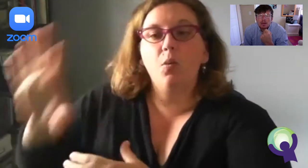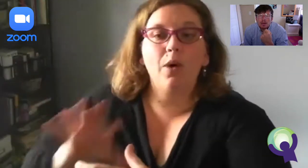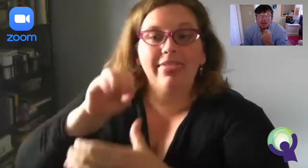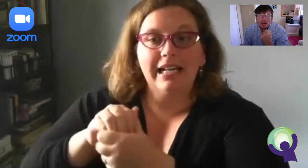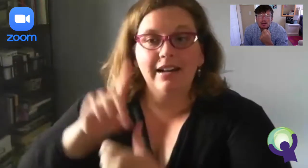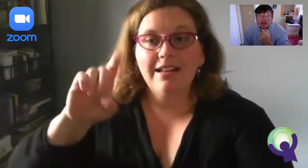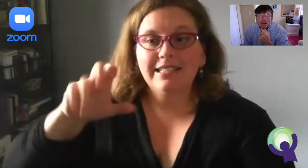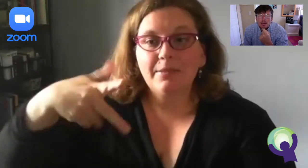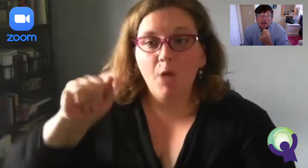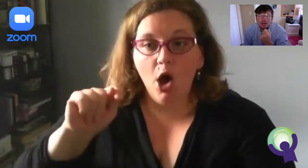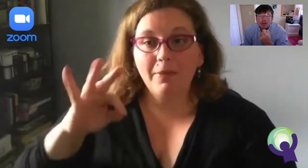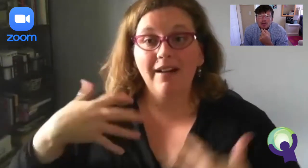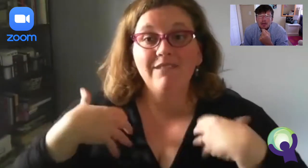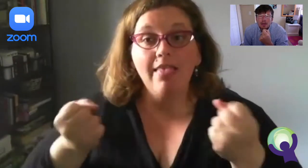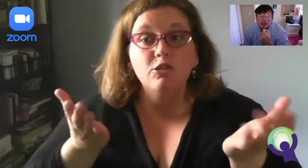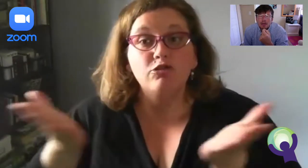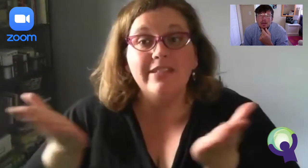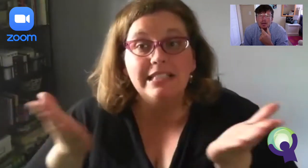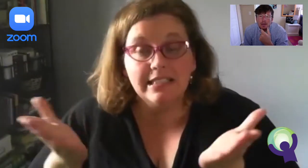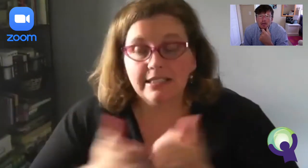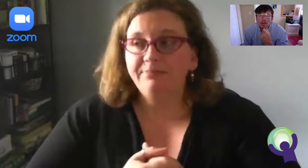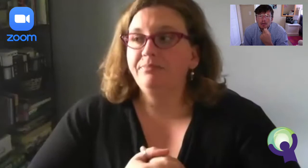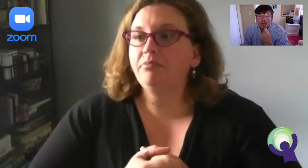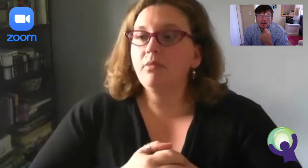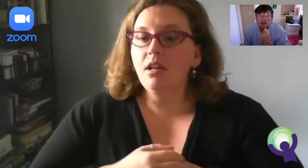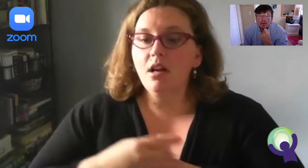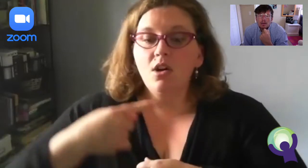of Hearing and that is included in the part the